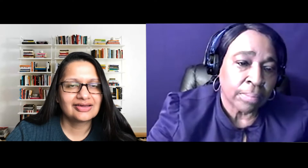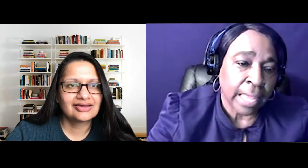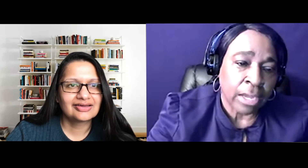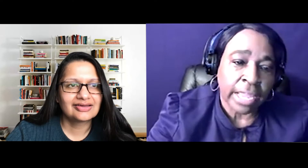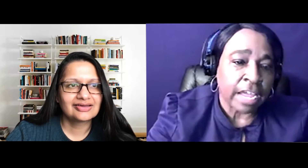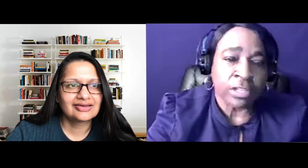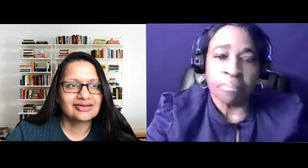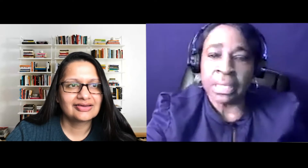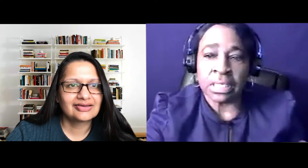I don't have the ability to pin her.